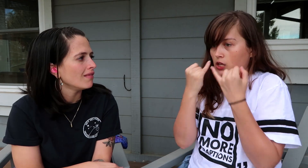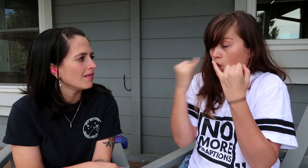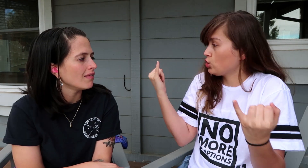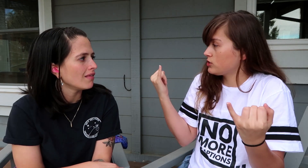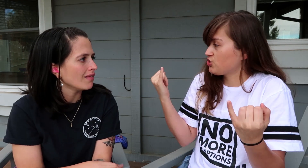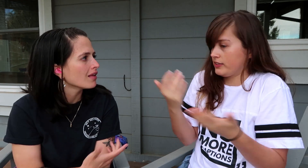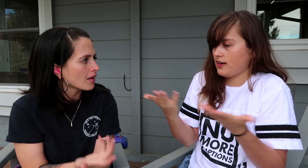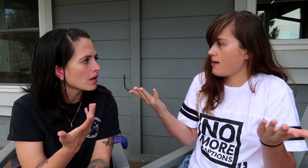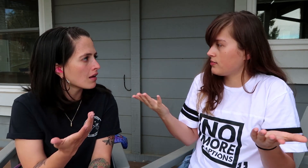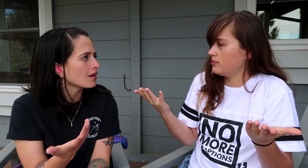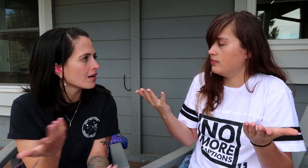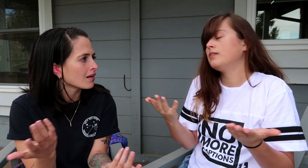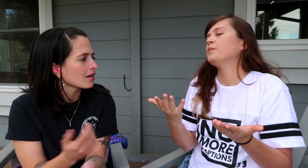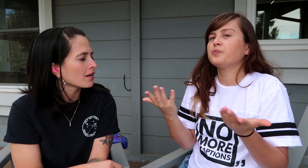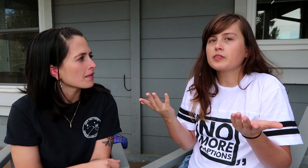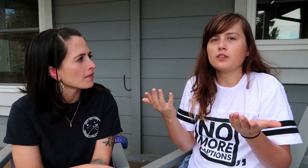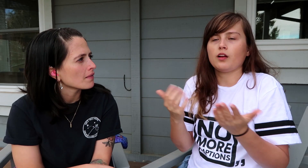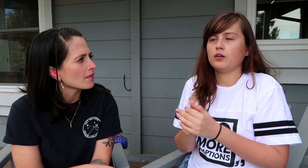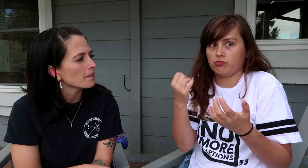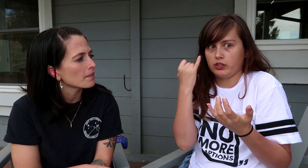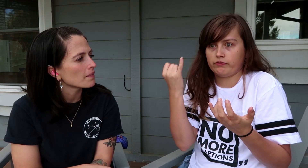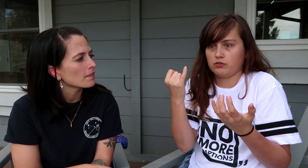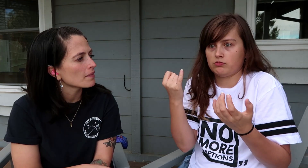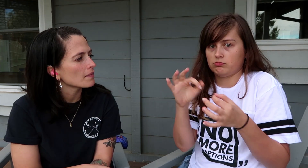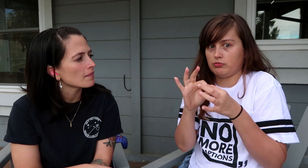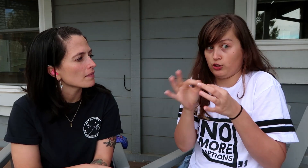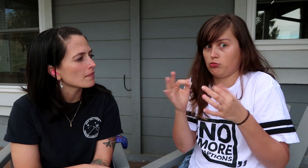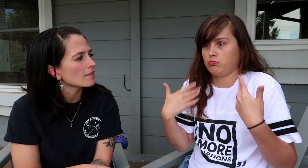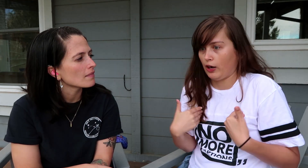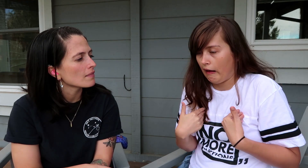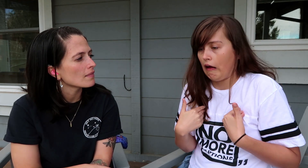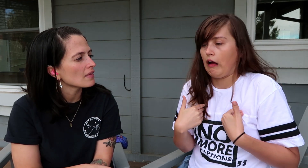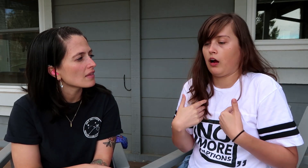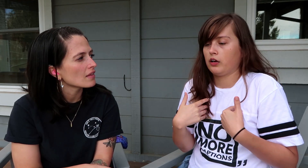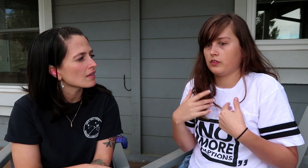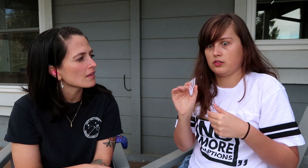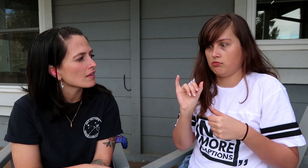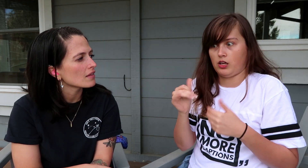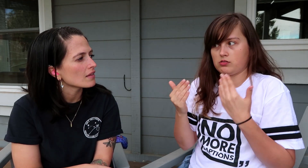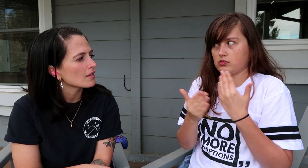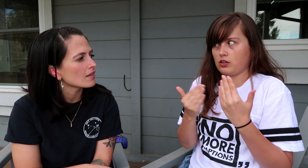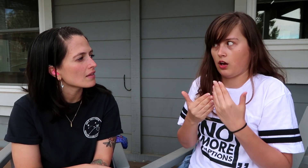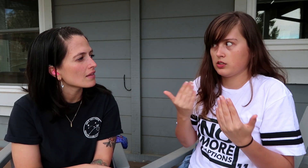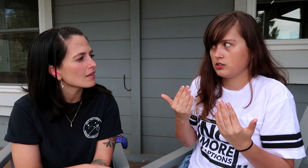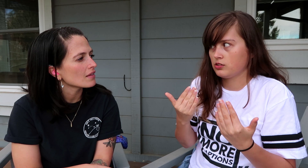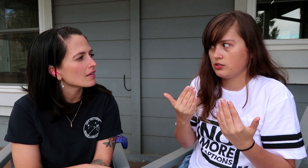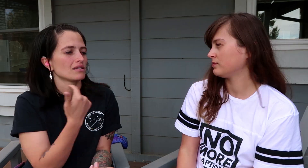R: Or if they asked if I was allergic to anything... If I had an interpreter that would have made things a lot easier.